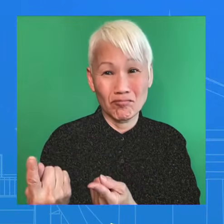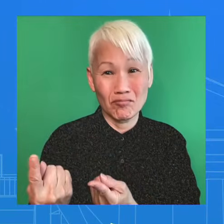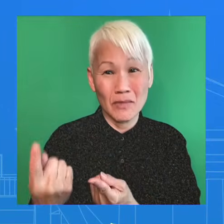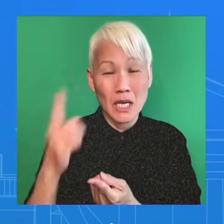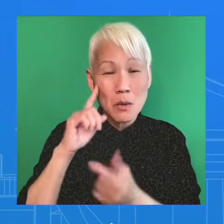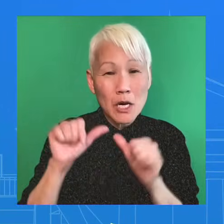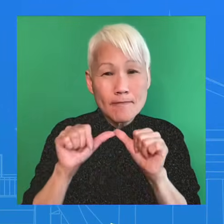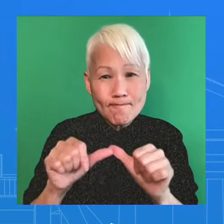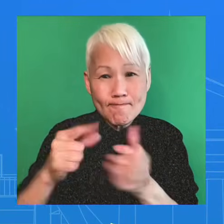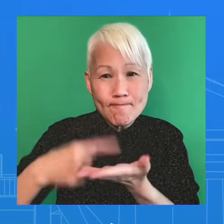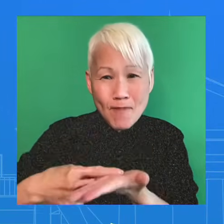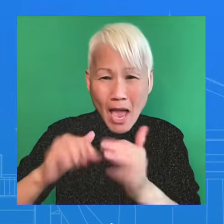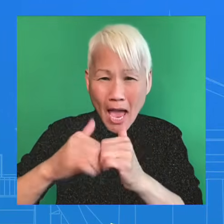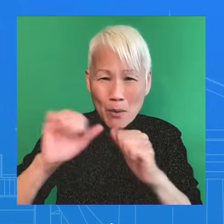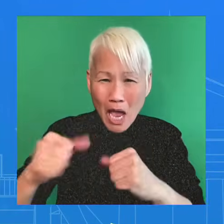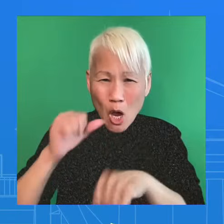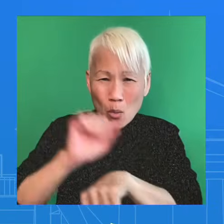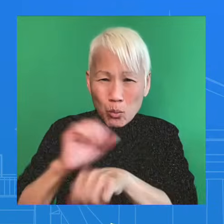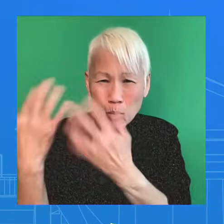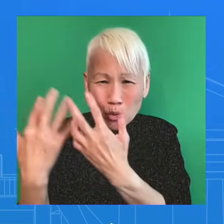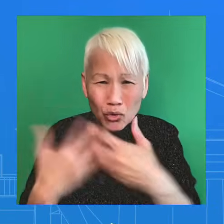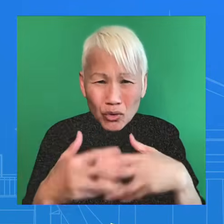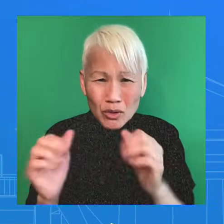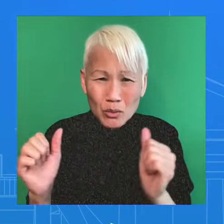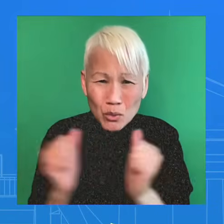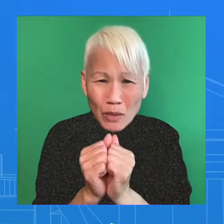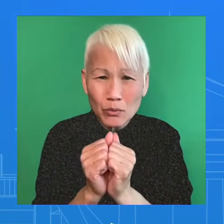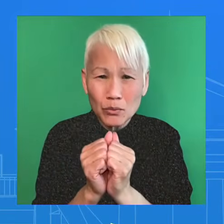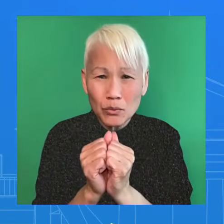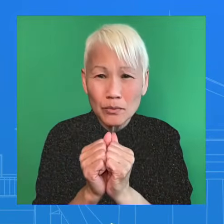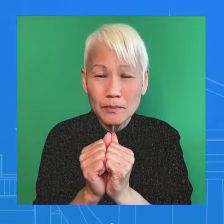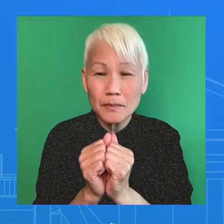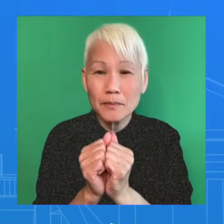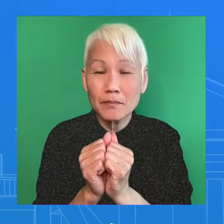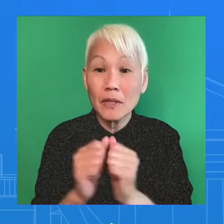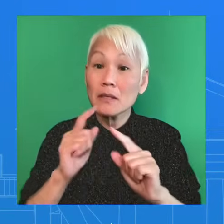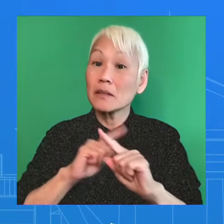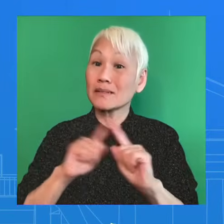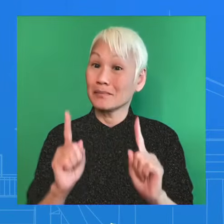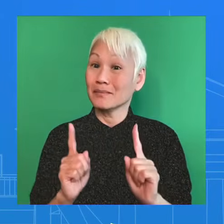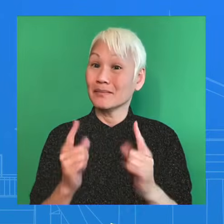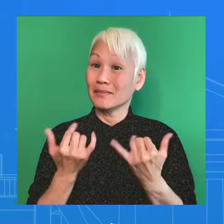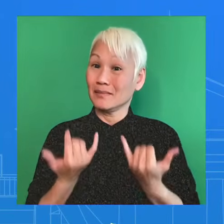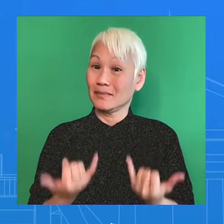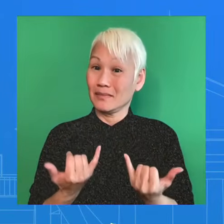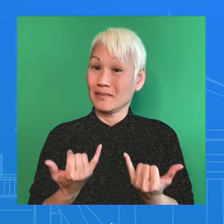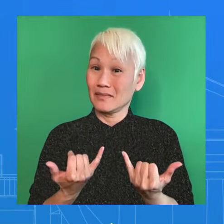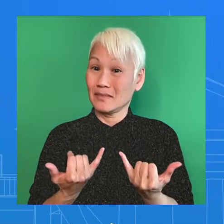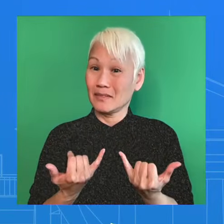I just don't have anything on the next NATO Sec Gen to speak to. The President hasn't made a decision